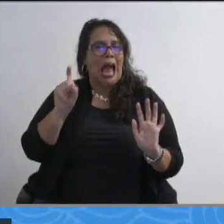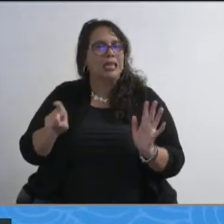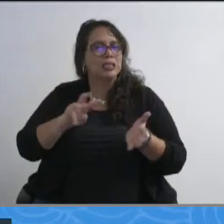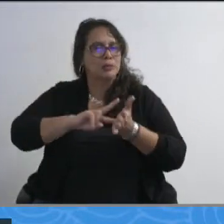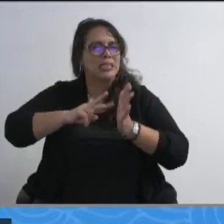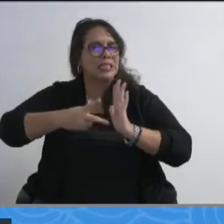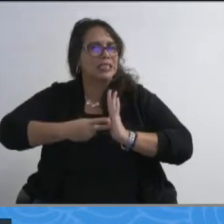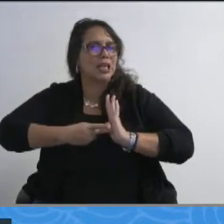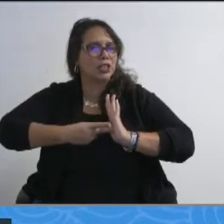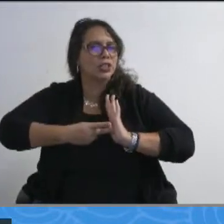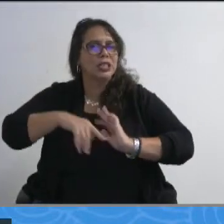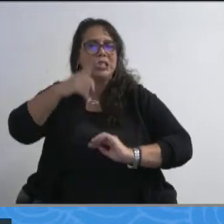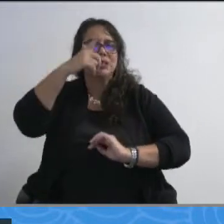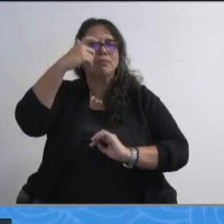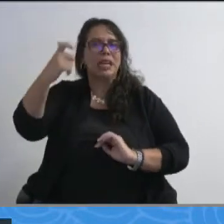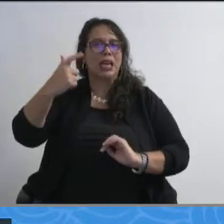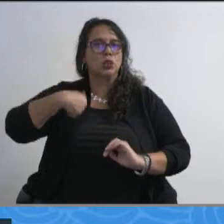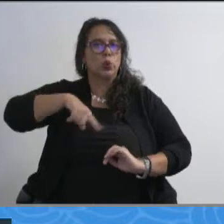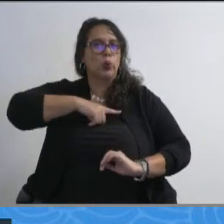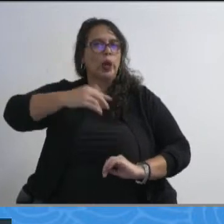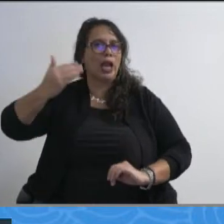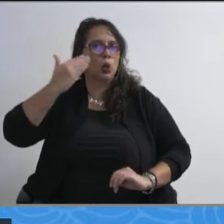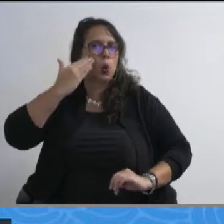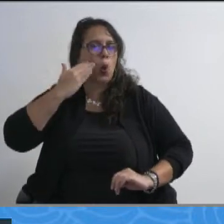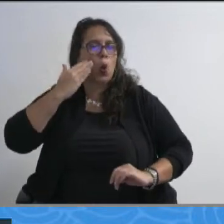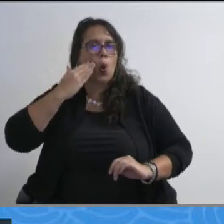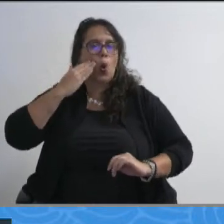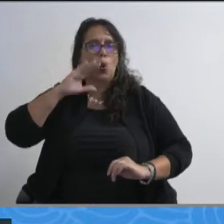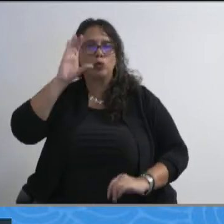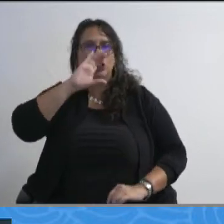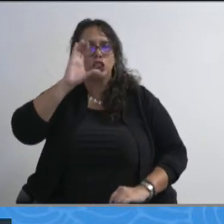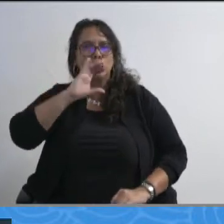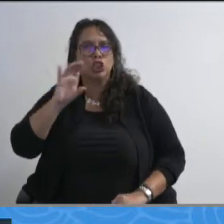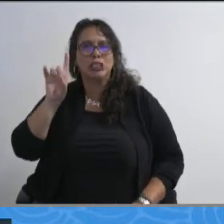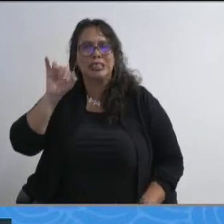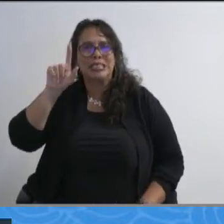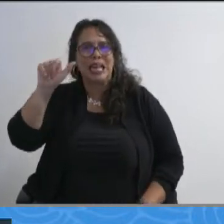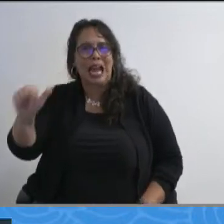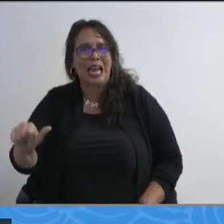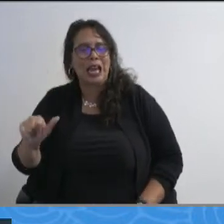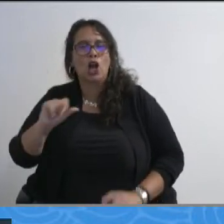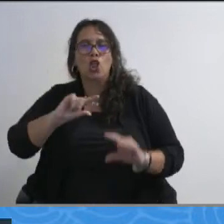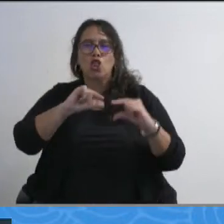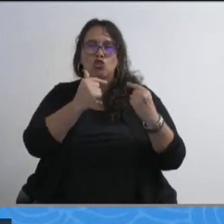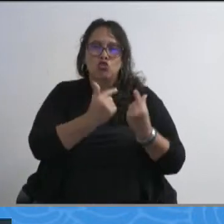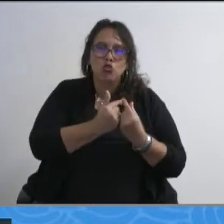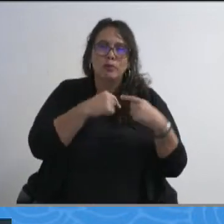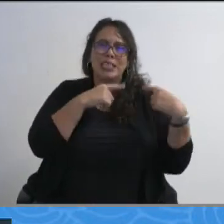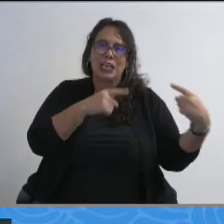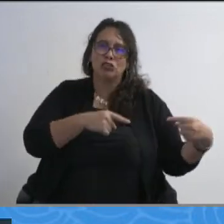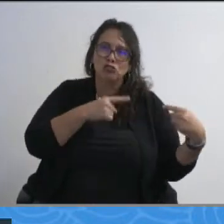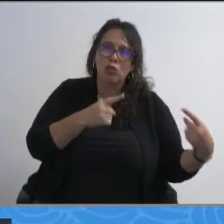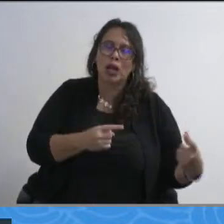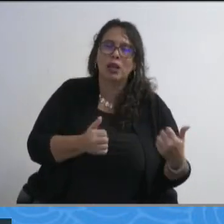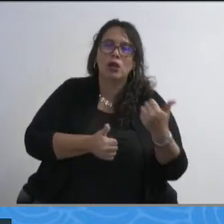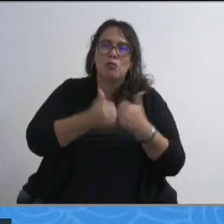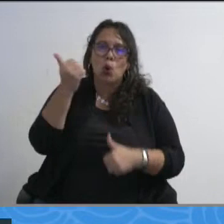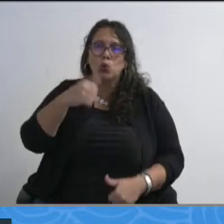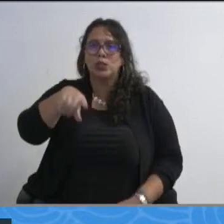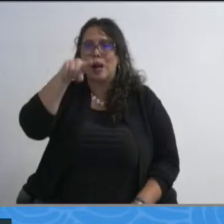Because we know when you look at the data, the group that is struggling the most on campuses are gonna be your black students.